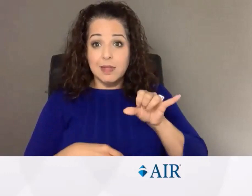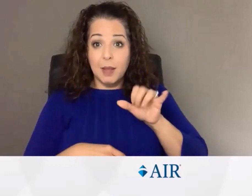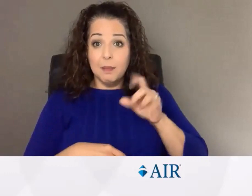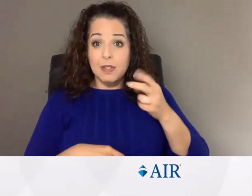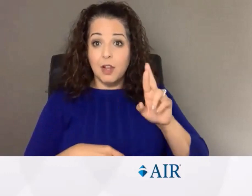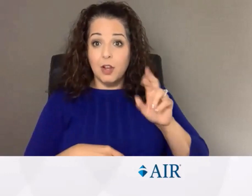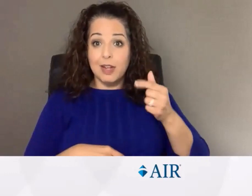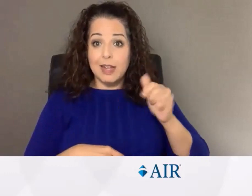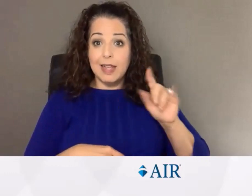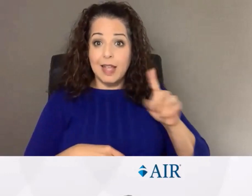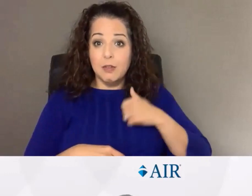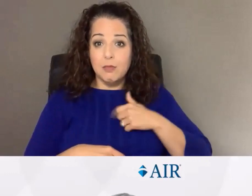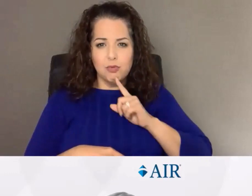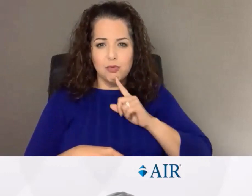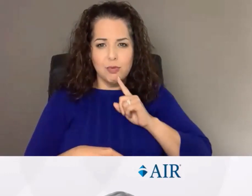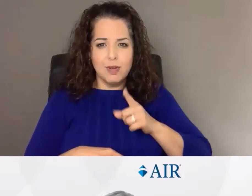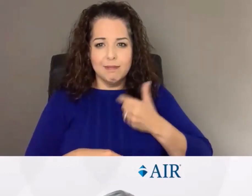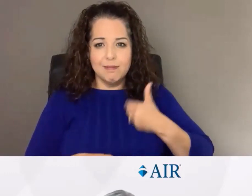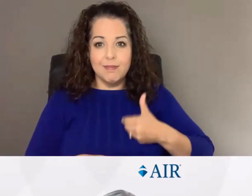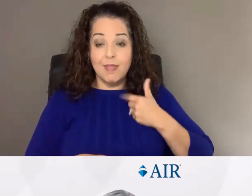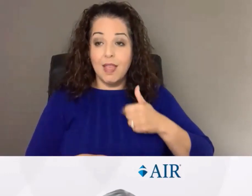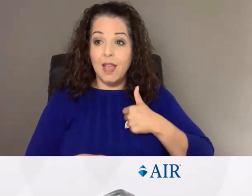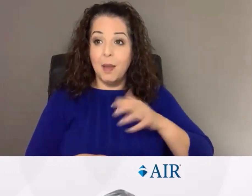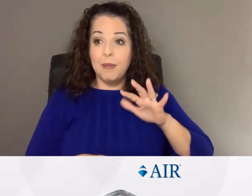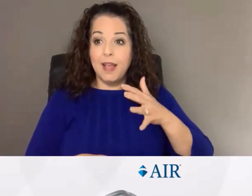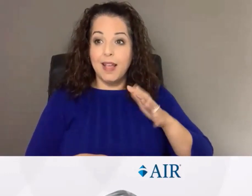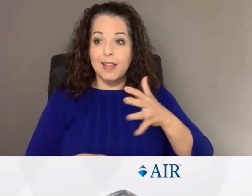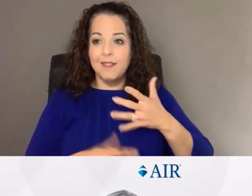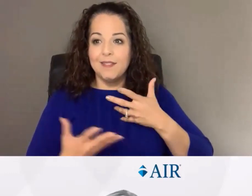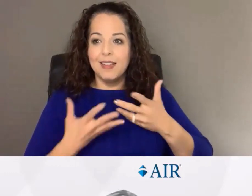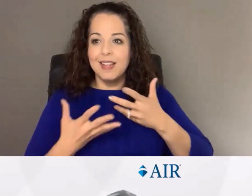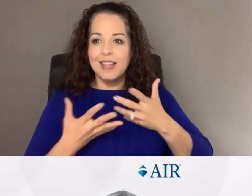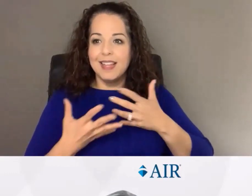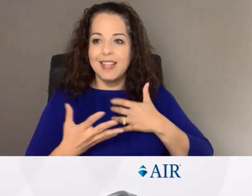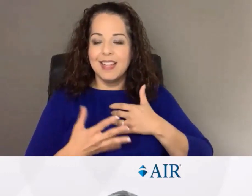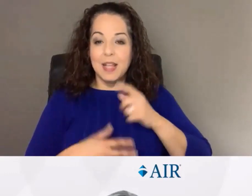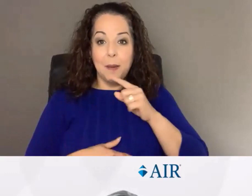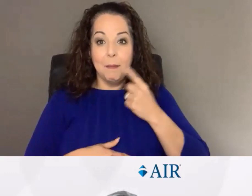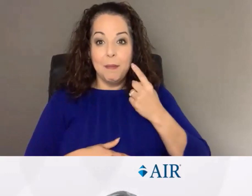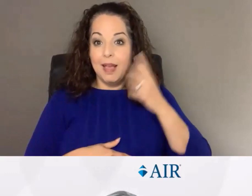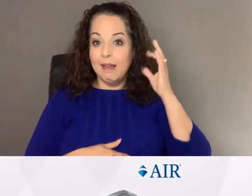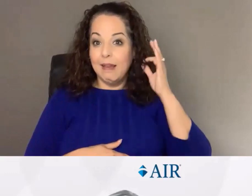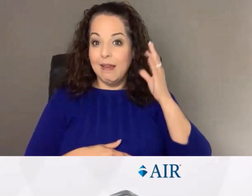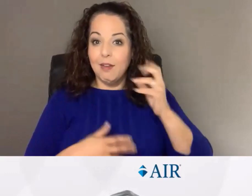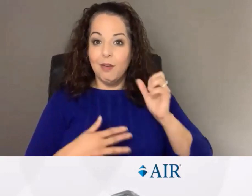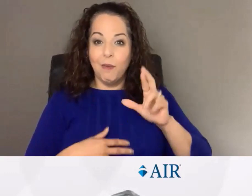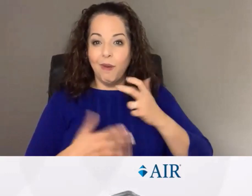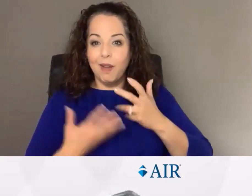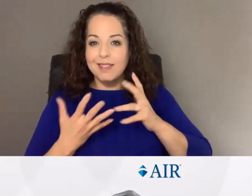So I'm a kind of black hair or ...